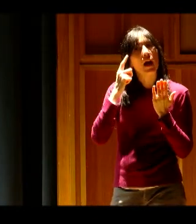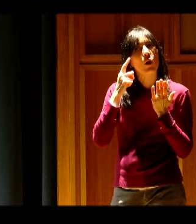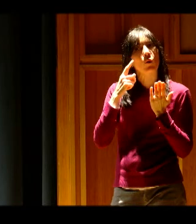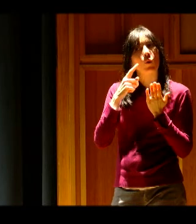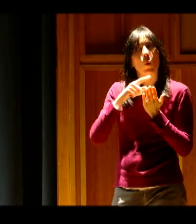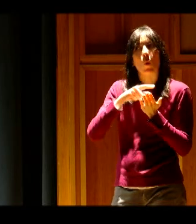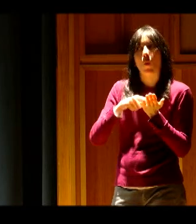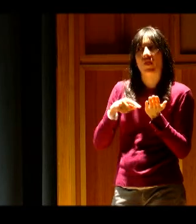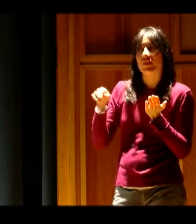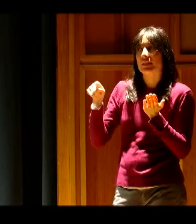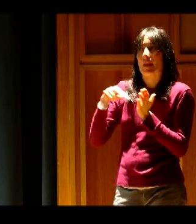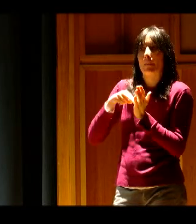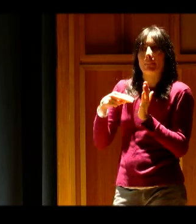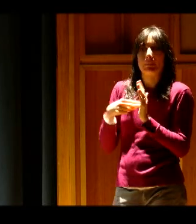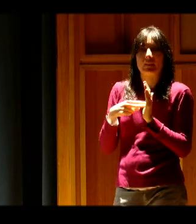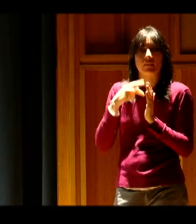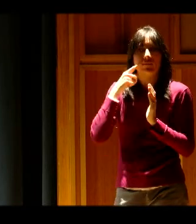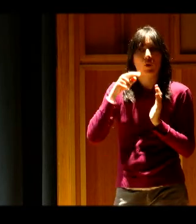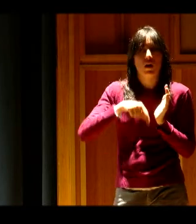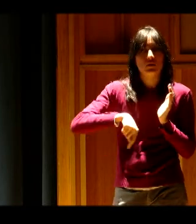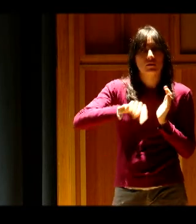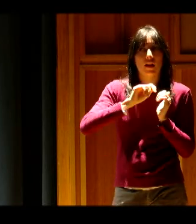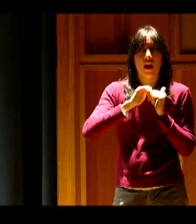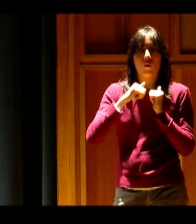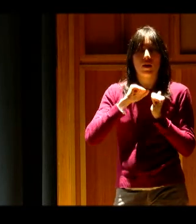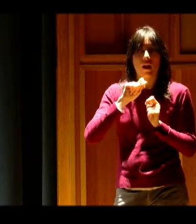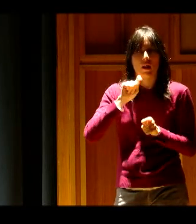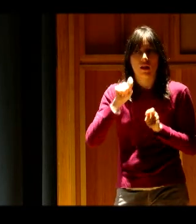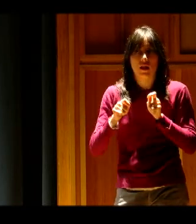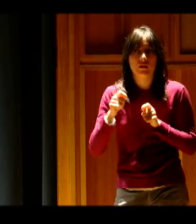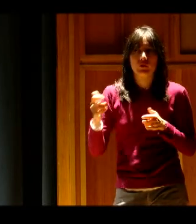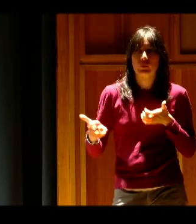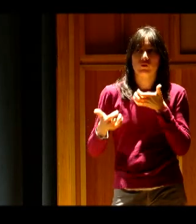What do we need to do to adjust to change? There's nothing in the creative--